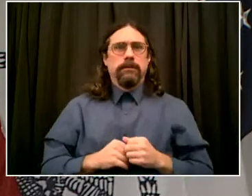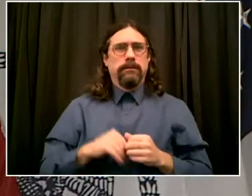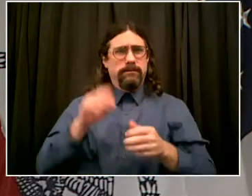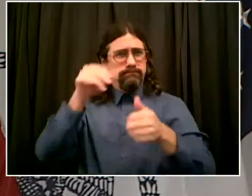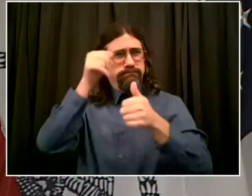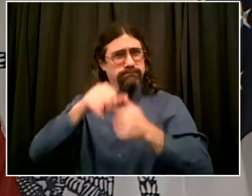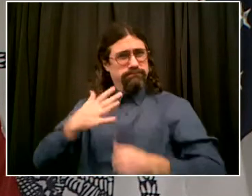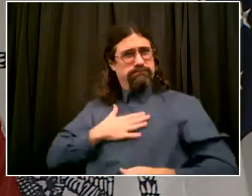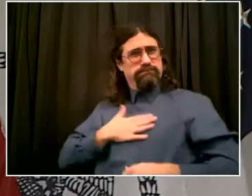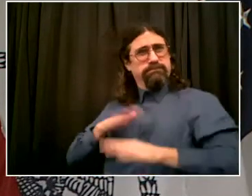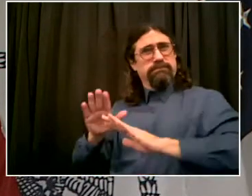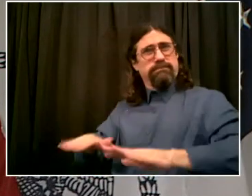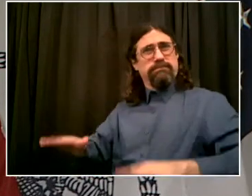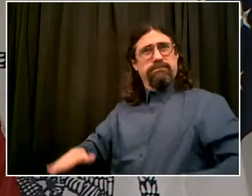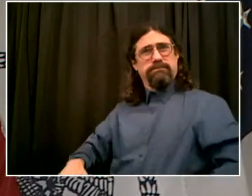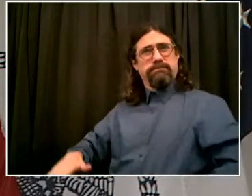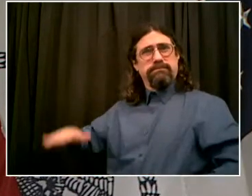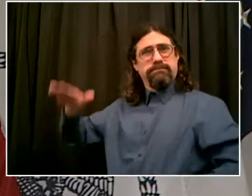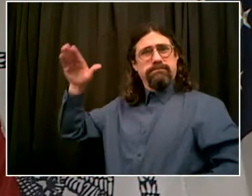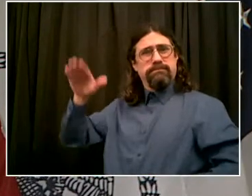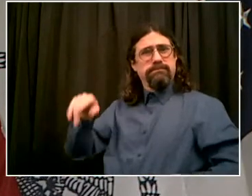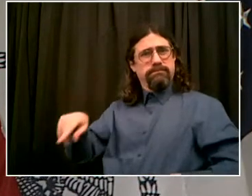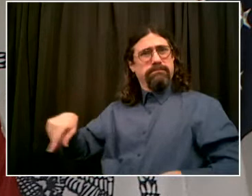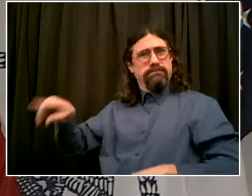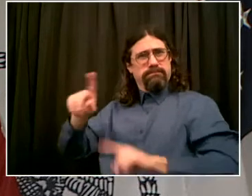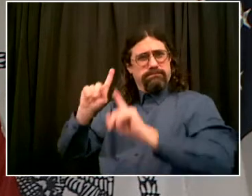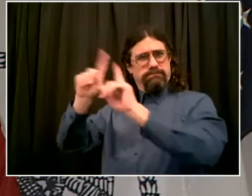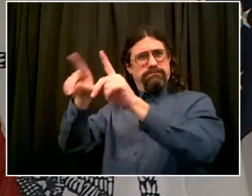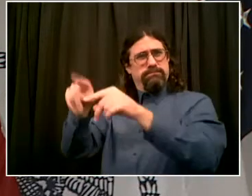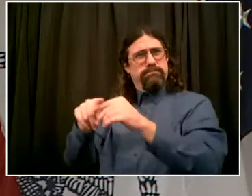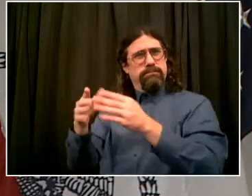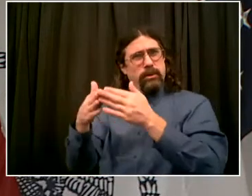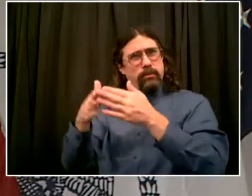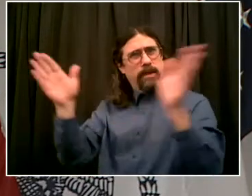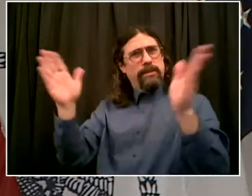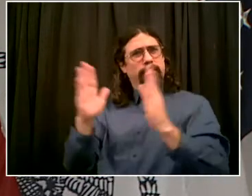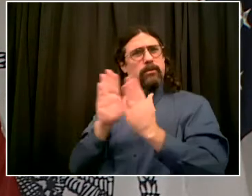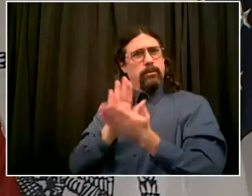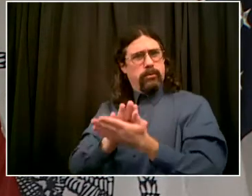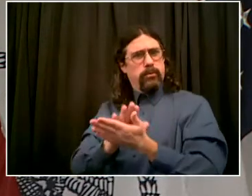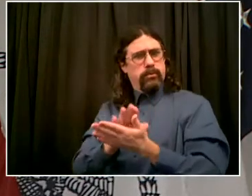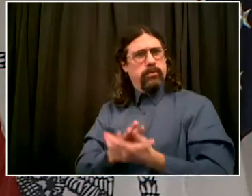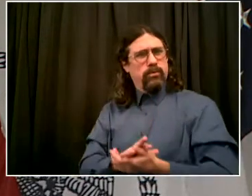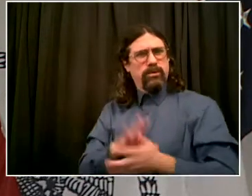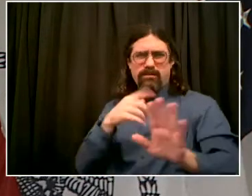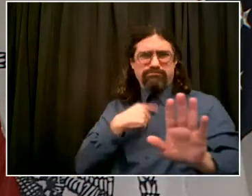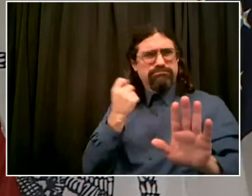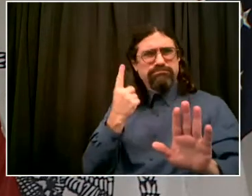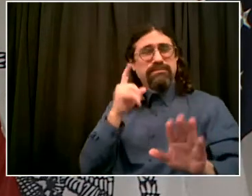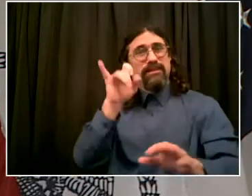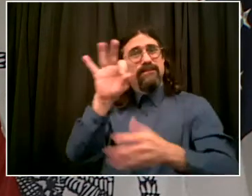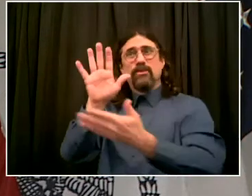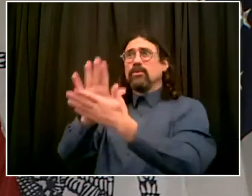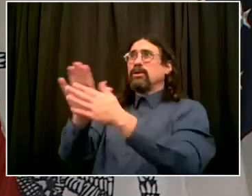AS SOMEONE WHO WAS A PUBLIC SCHOOL. I CERTAINLY FEEL FOR ALL PARENTS AND ALL KIDS WERE IN THE HAS TO BE A CLOSURE. A NUMBER OF VERY BRIEF 24 HOHOURS